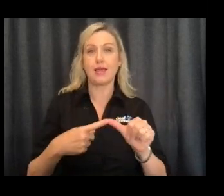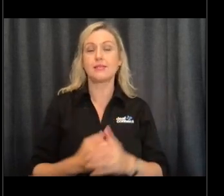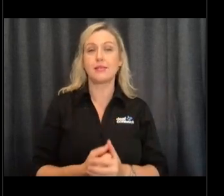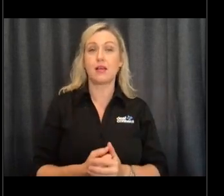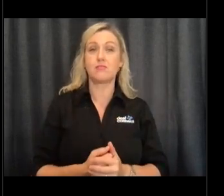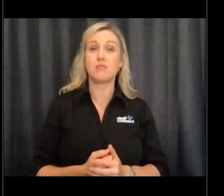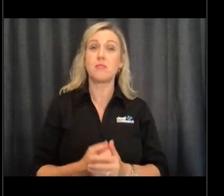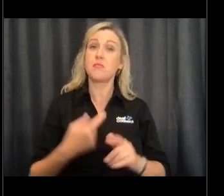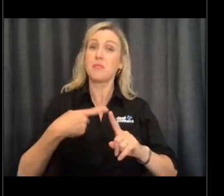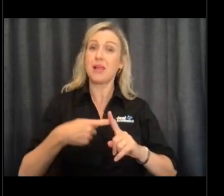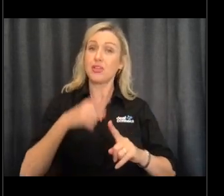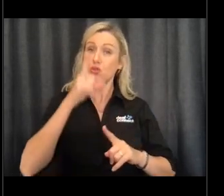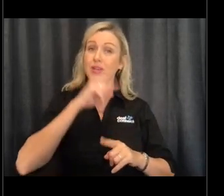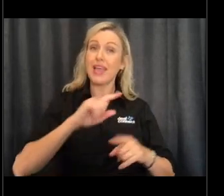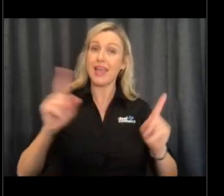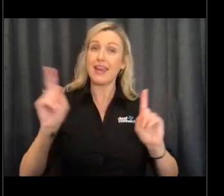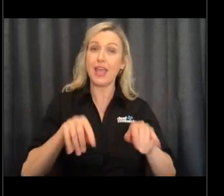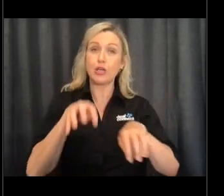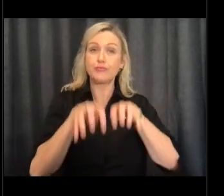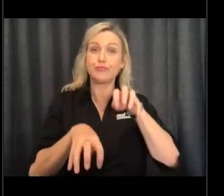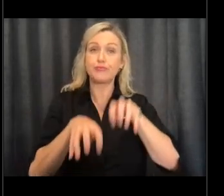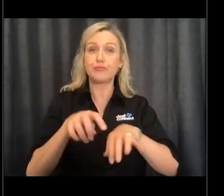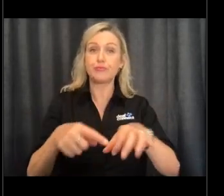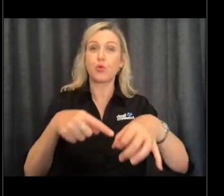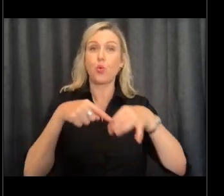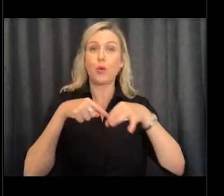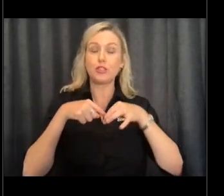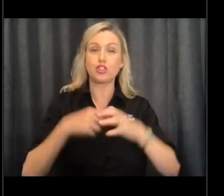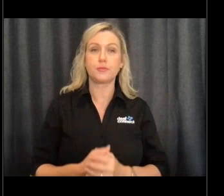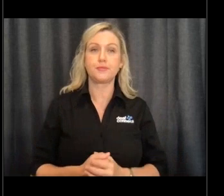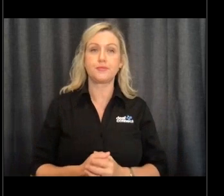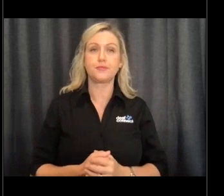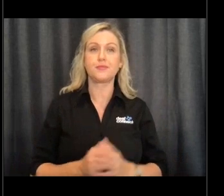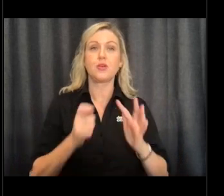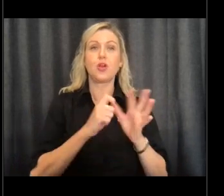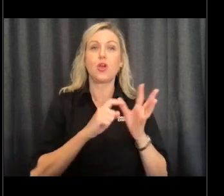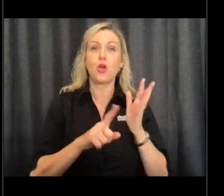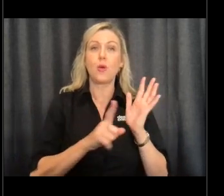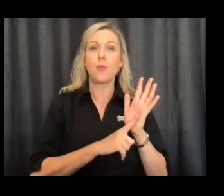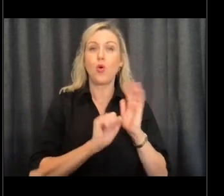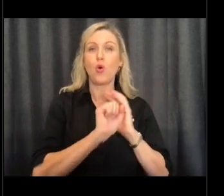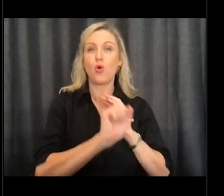to send through your questions. Now, Paul is our content expert today.